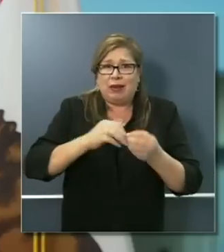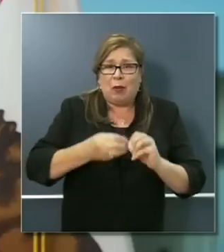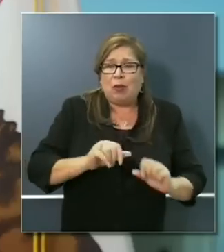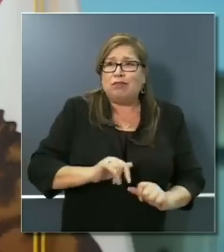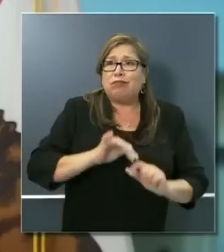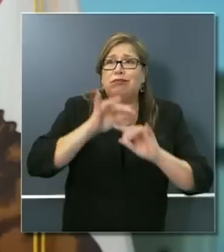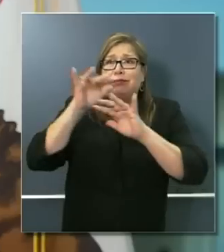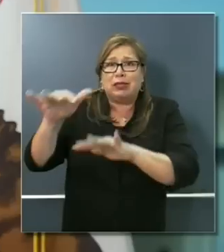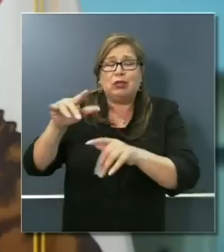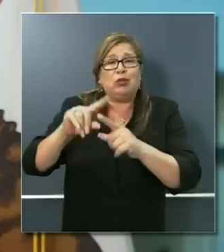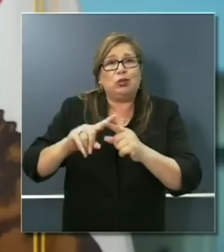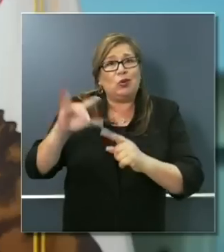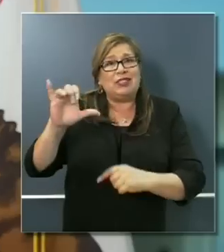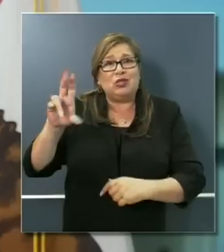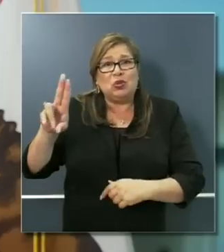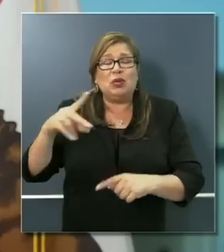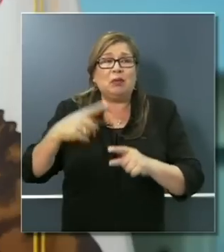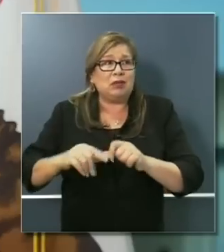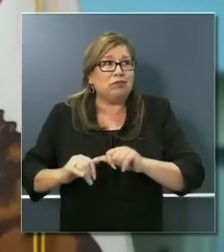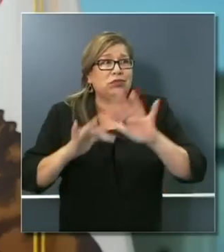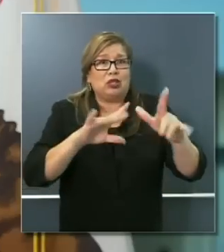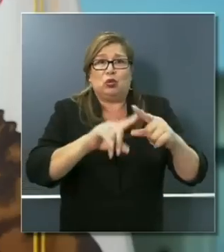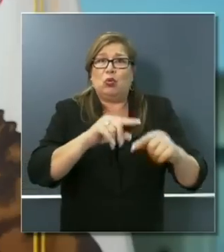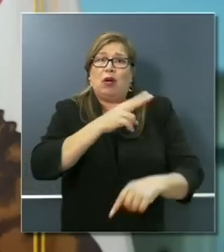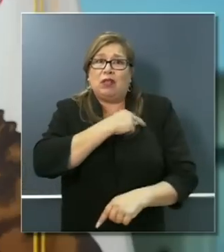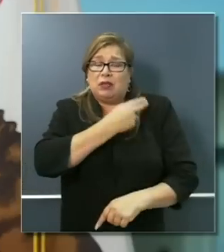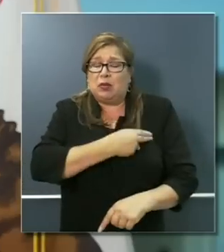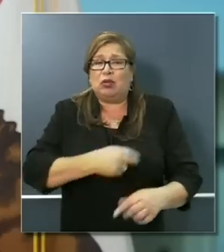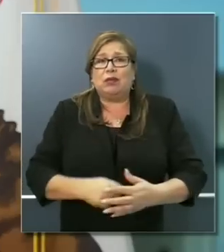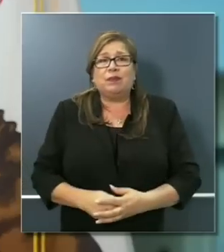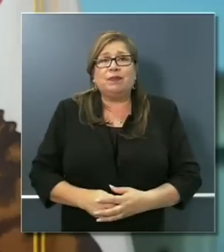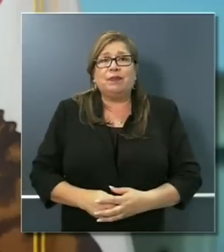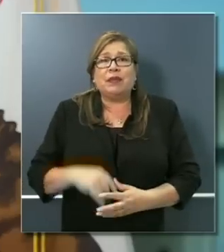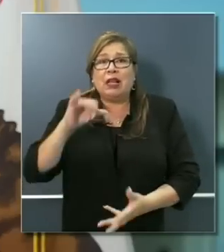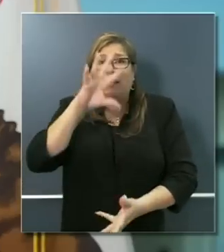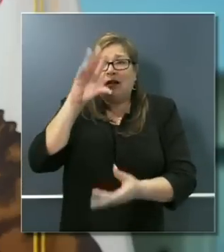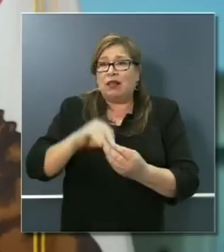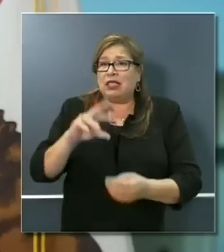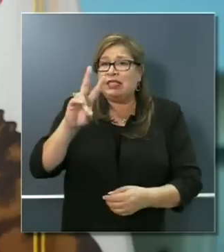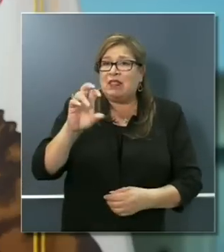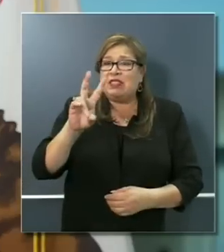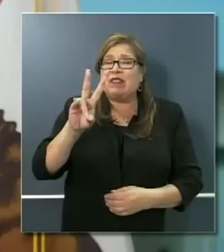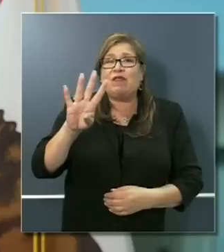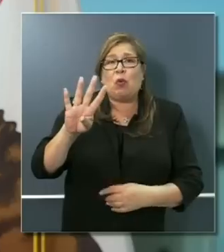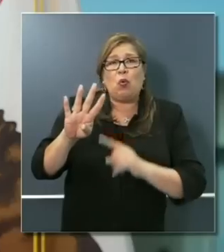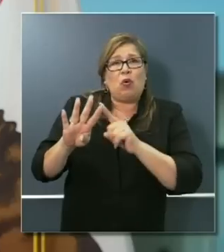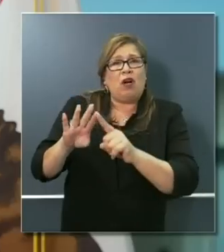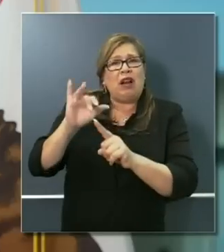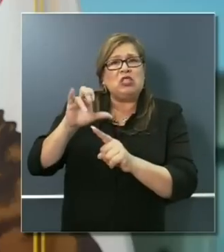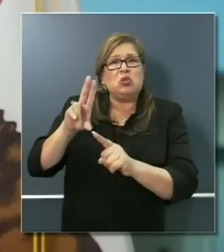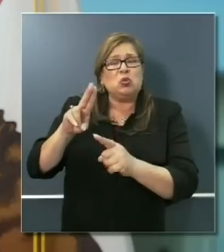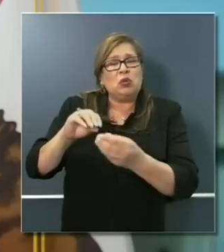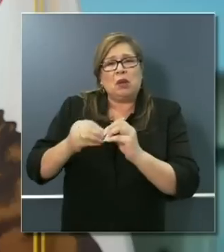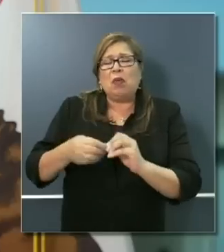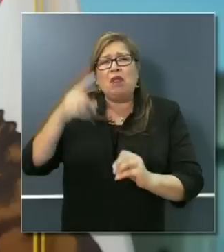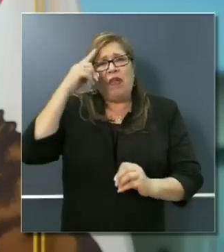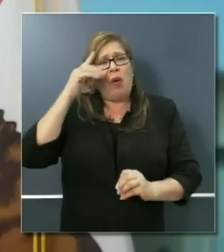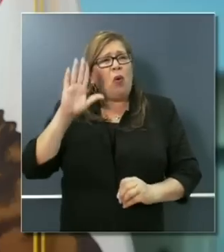MOST URGENT NEED, IN TERMS OF KEEPING PEOPLE ALIVE AND KEEPING PEOPLE HEALTHY AND SAFE IN CALIFORNIA. IT'S INCUMBENT THAT WE PREPARE